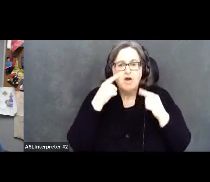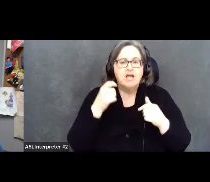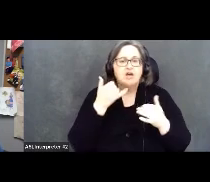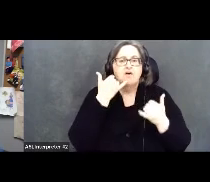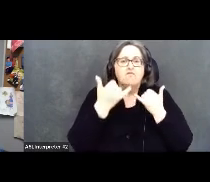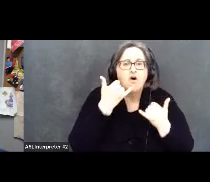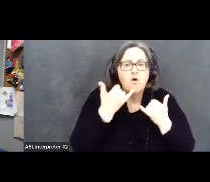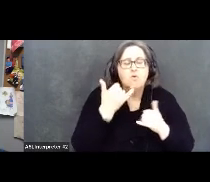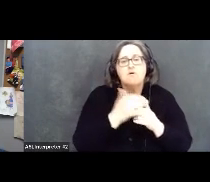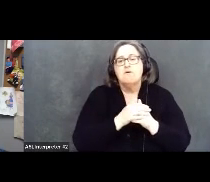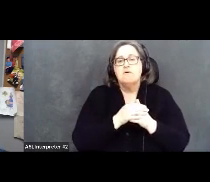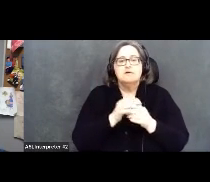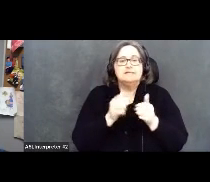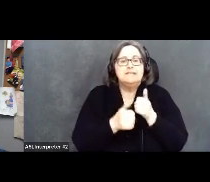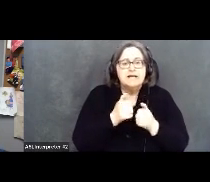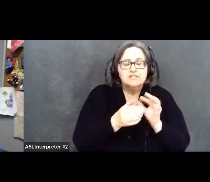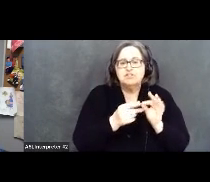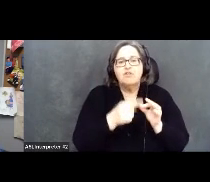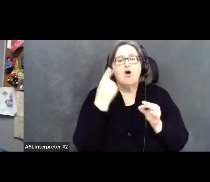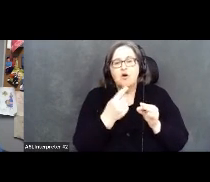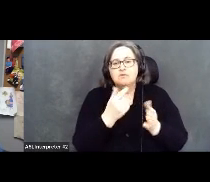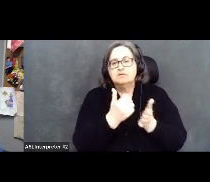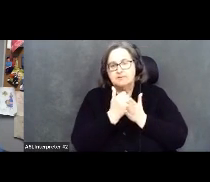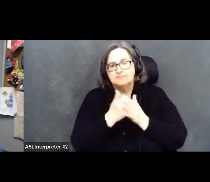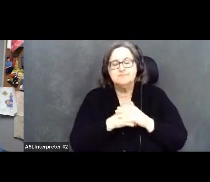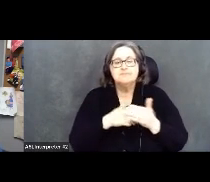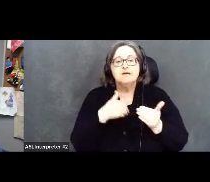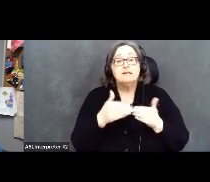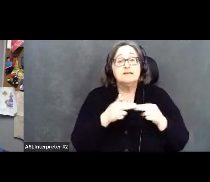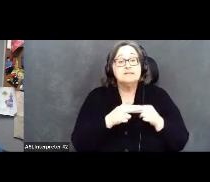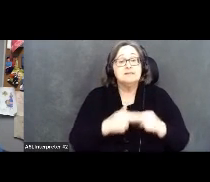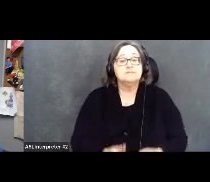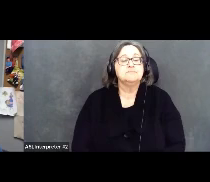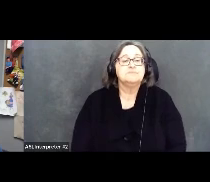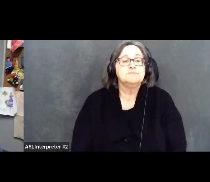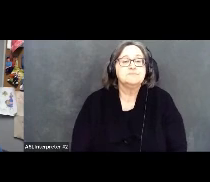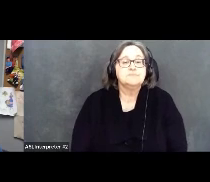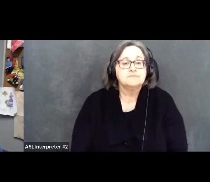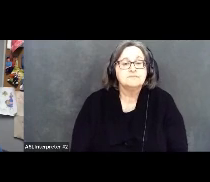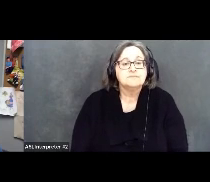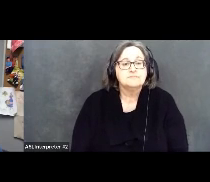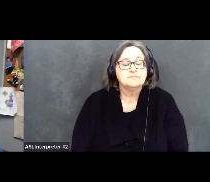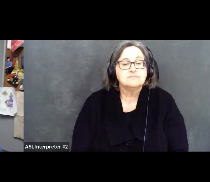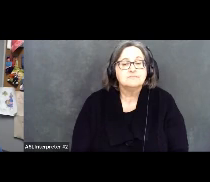They were there and answered everything all the way through. Next slide.